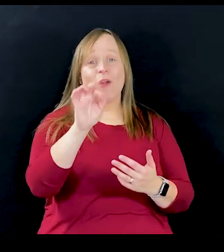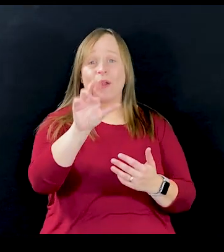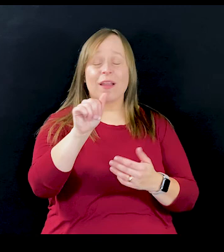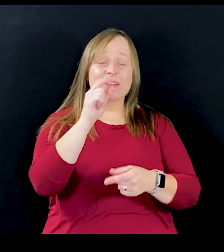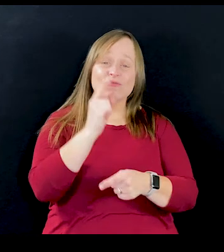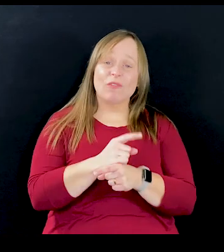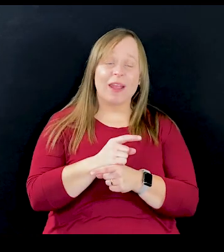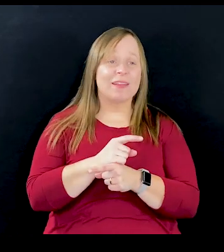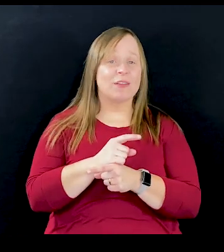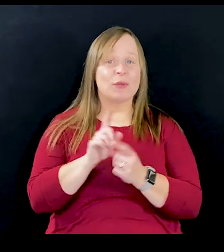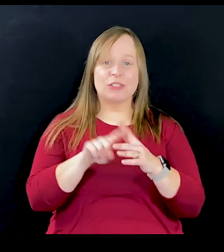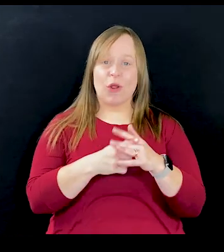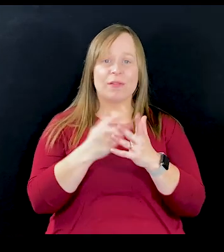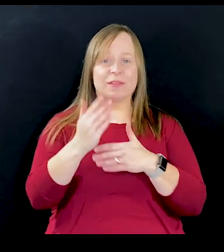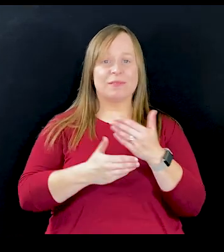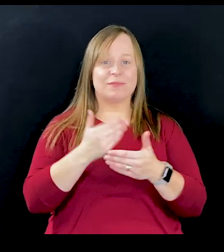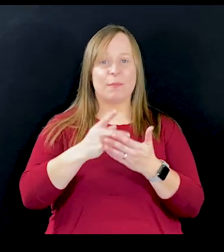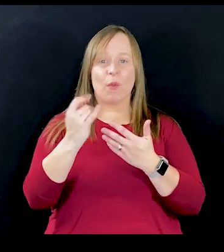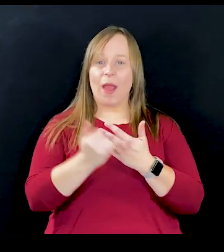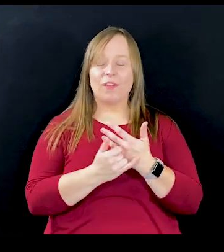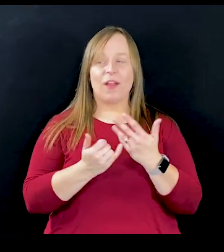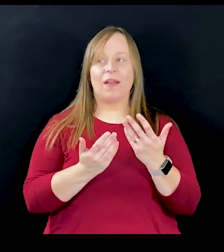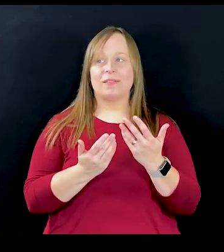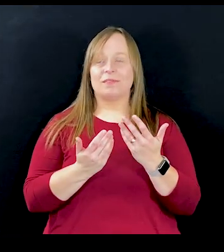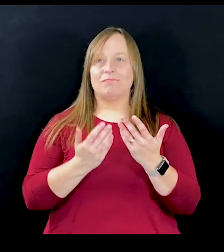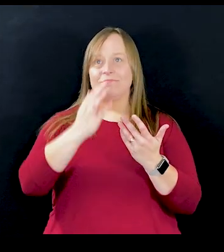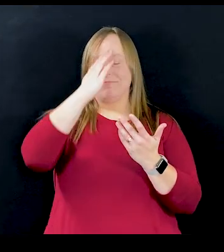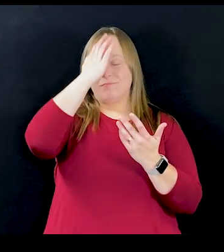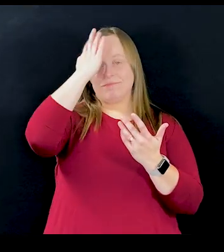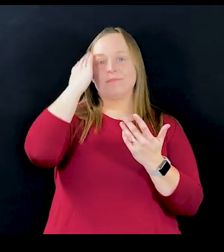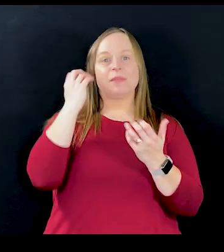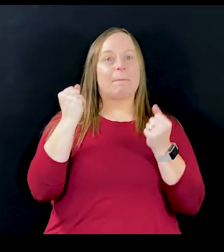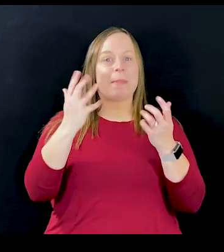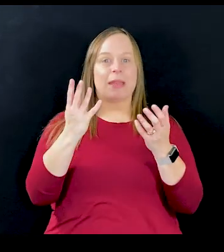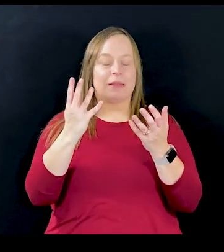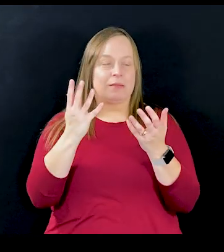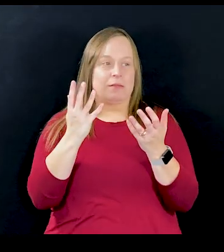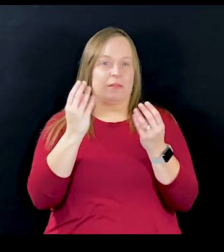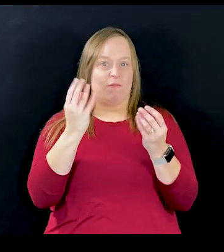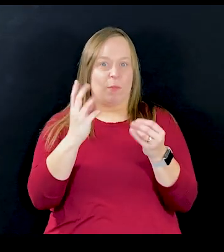That's right. We have started this project. And certainly having as much information